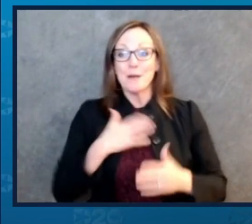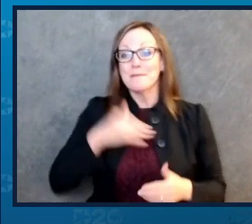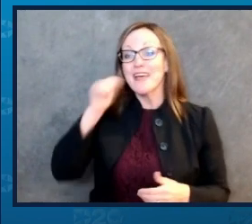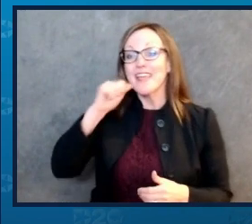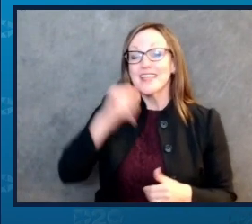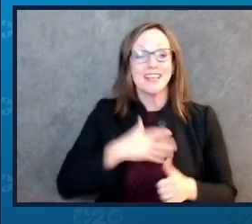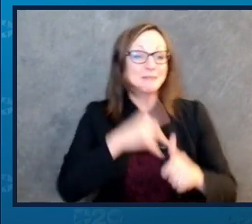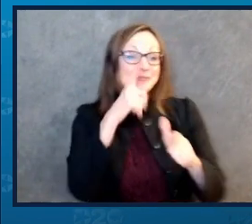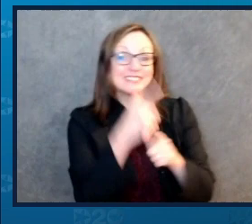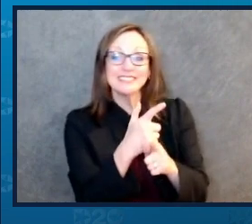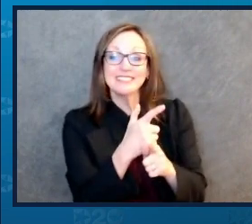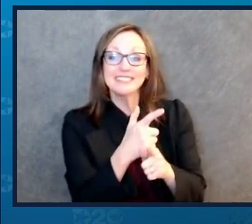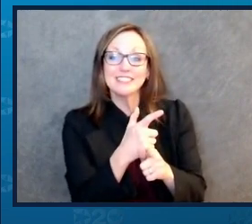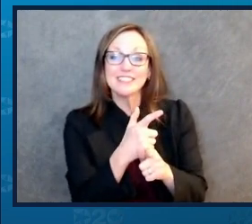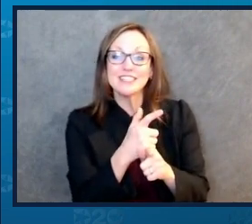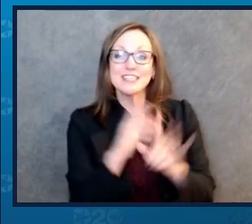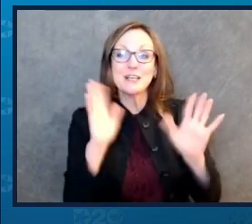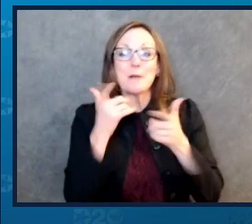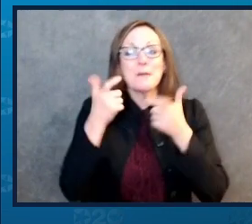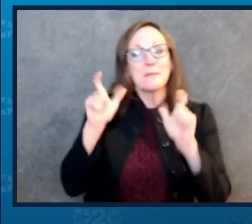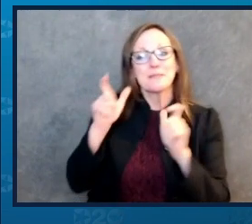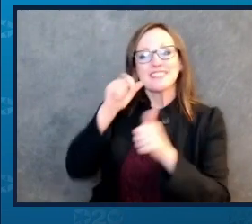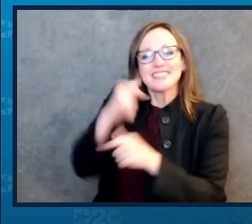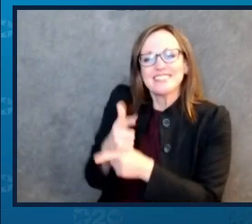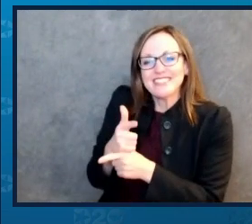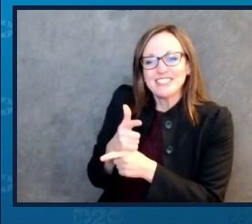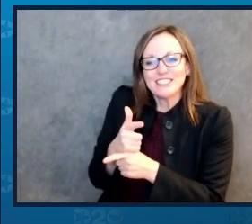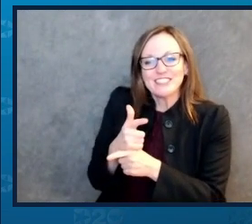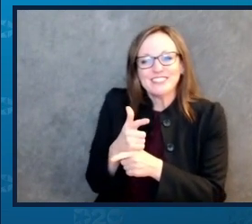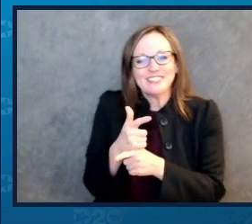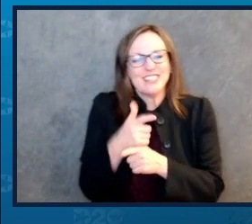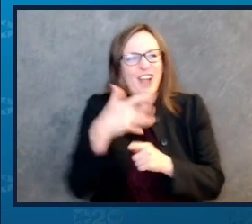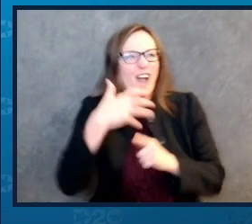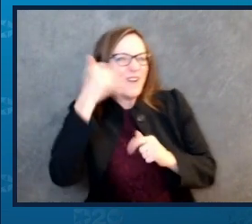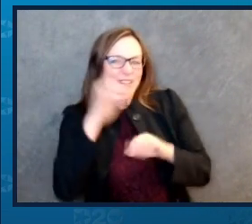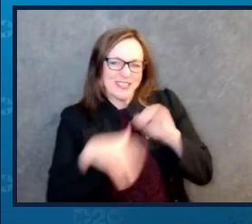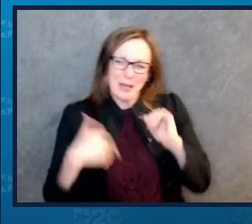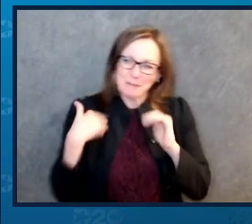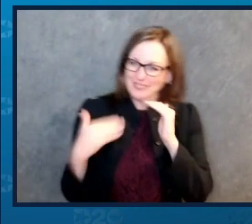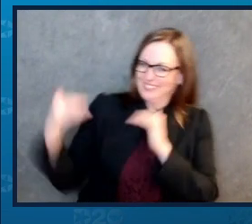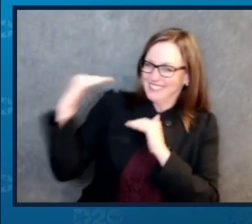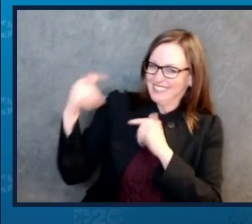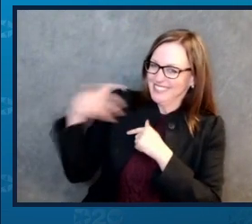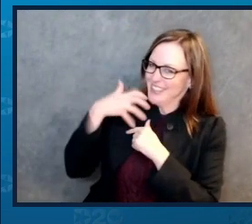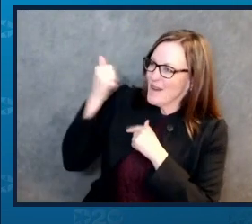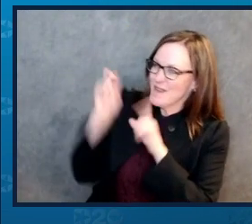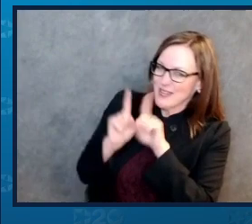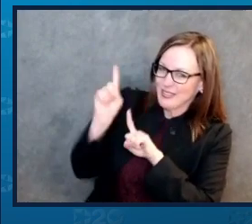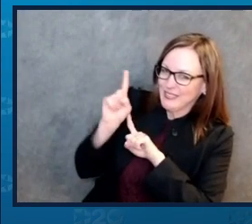SHARE WITH YOU. SO MY BROTHER, YOU WILL ALWAYS BE MALA, THE WORLD'S GREATEST